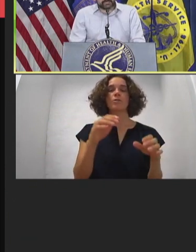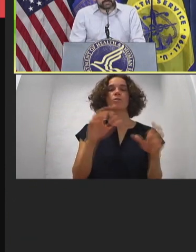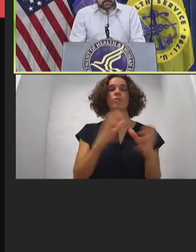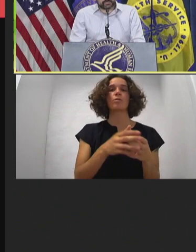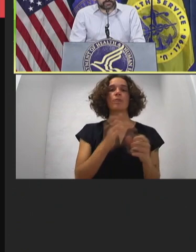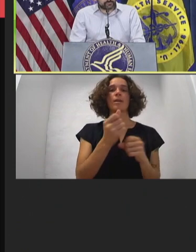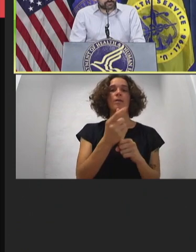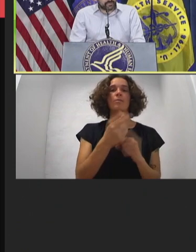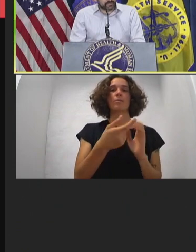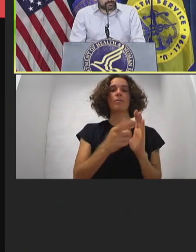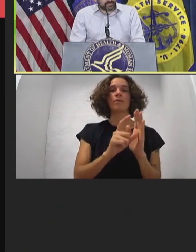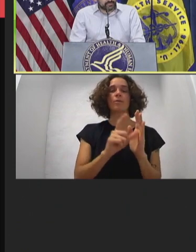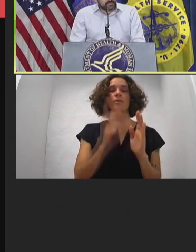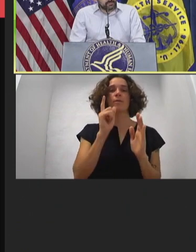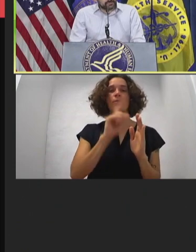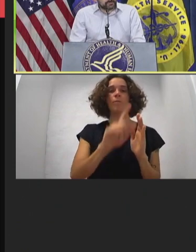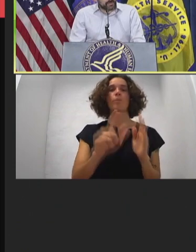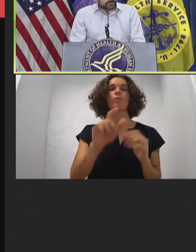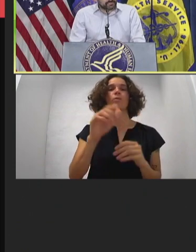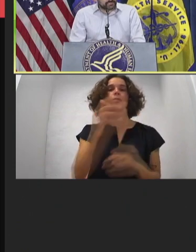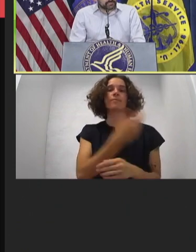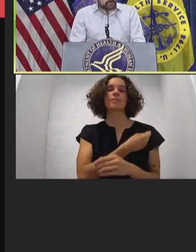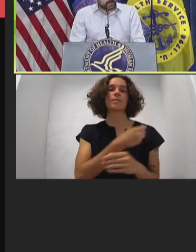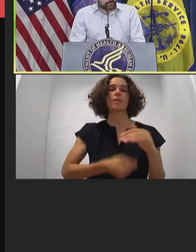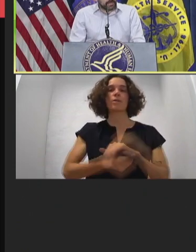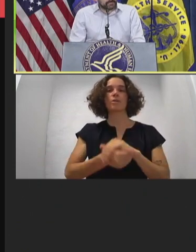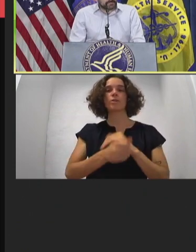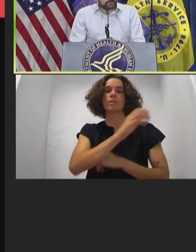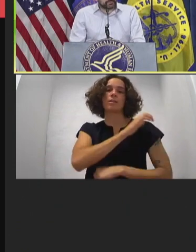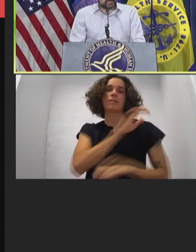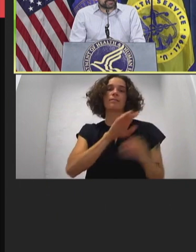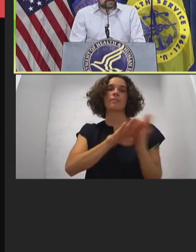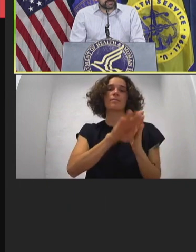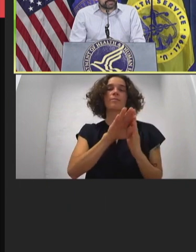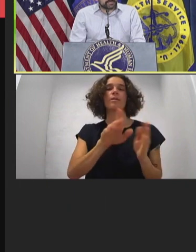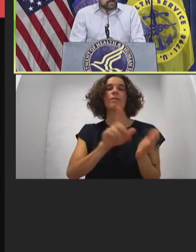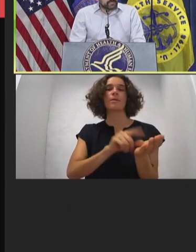under clinical development, which we publish in our pipeline report series;